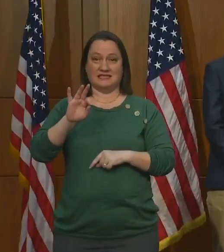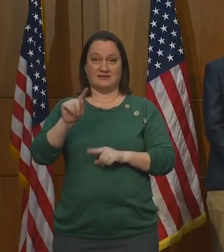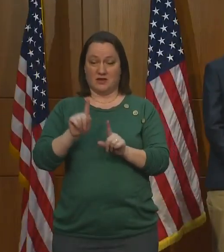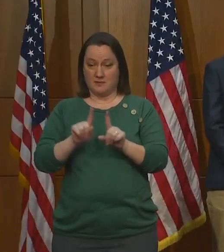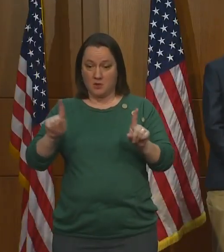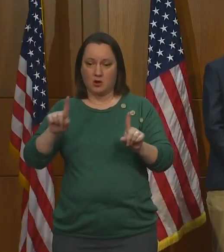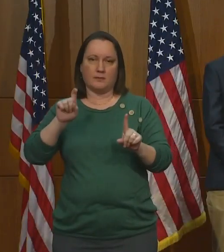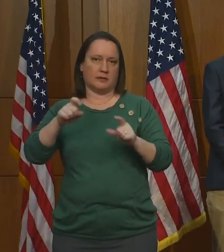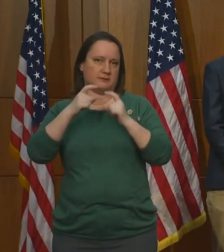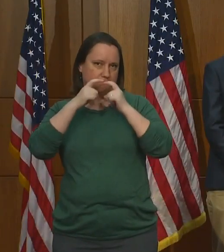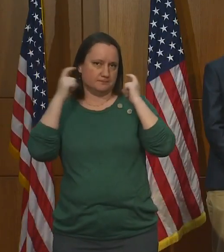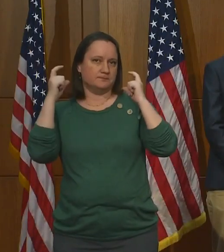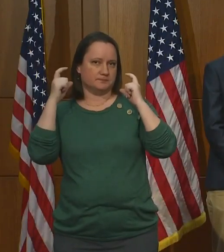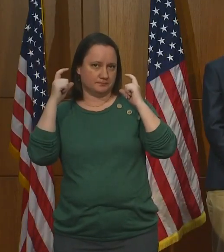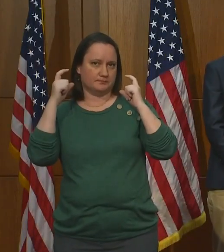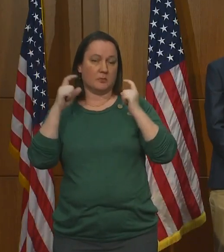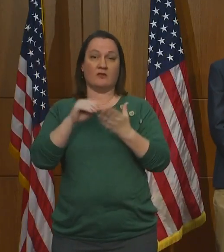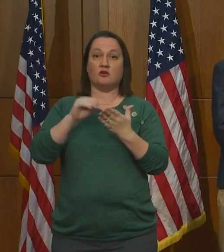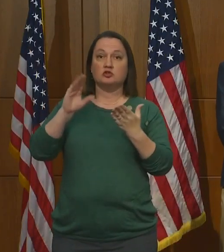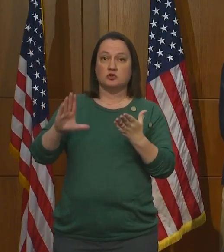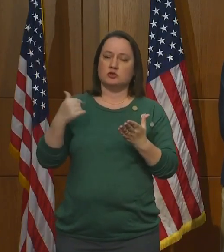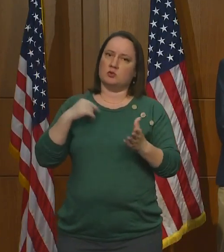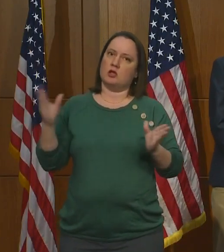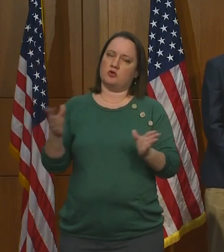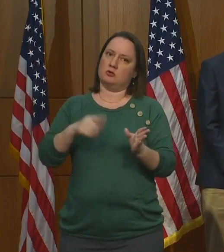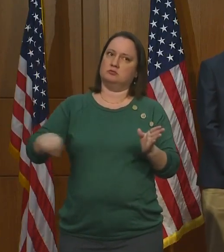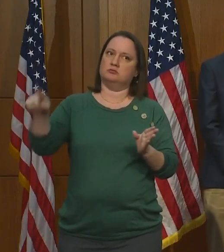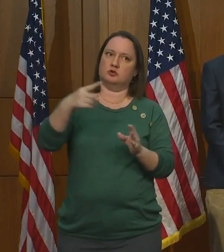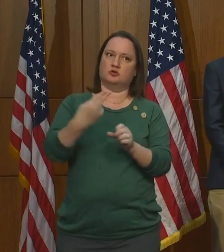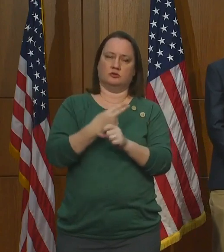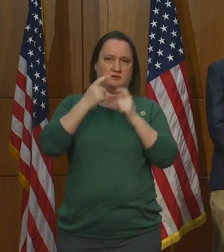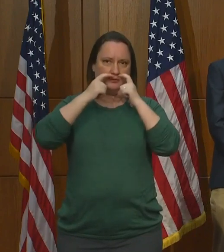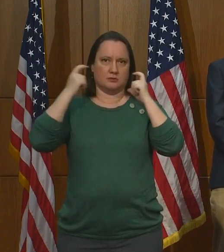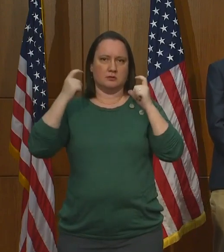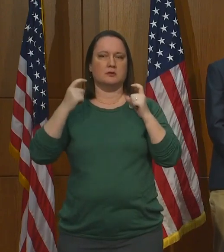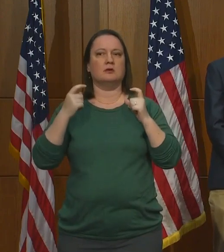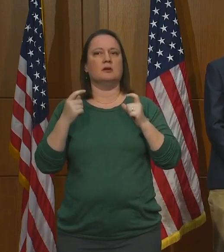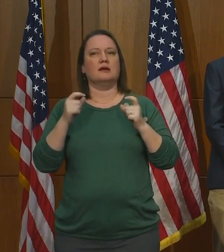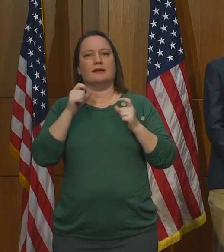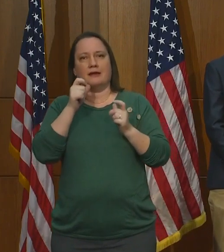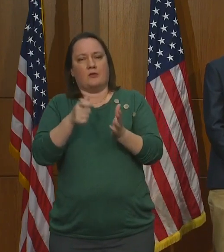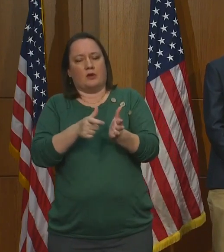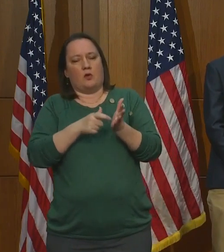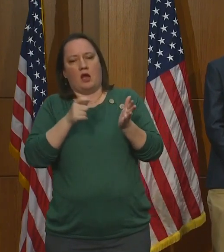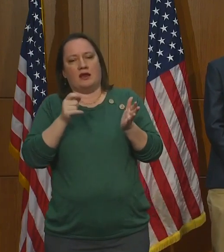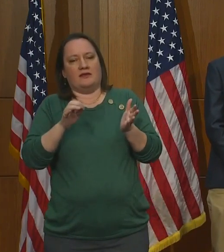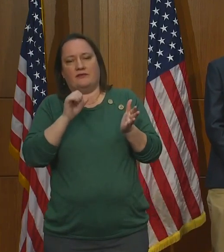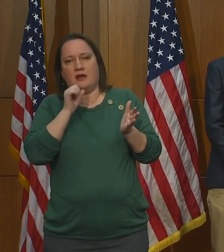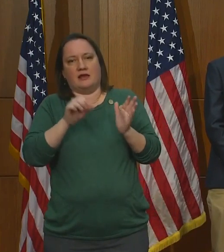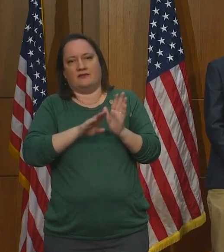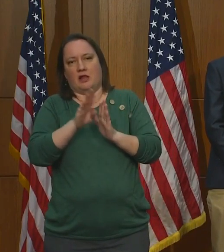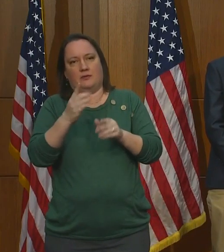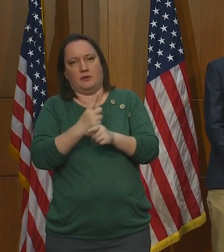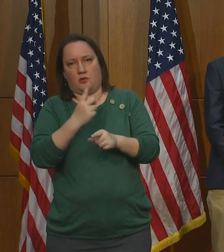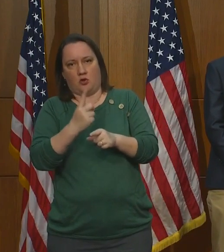WHEN SIX FOOT SOCIAL DISTANCING CANNOT BE MAINTAINED. FOR STUDENTS FACE COVERING OUR